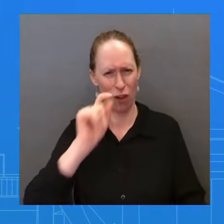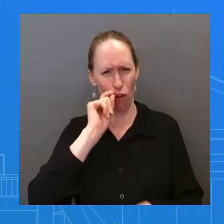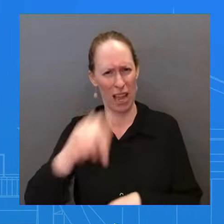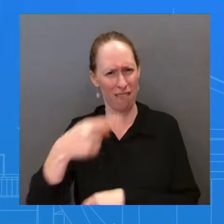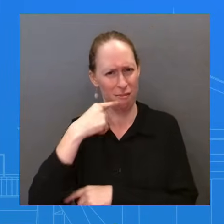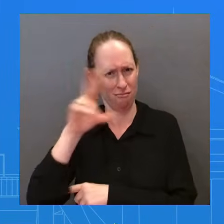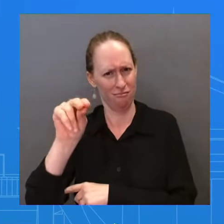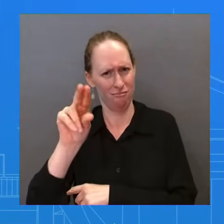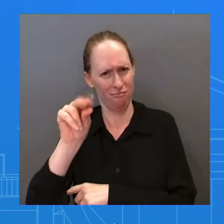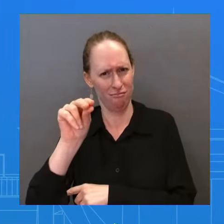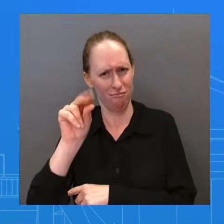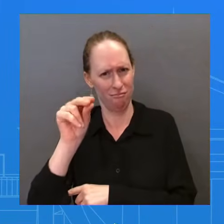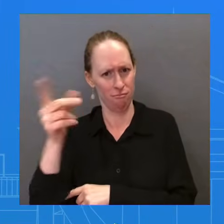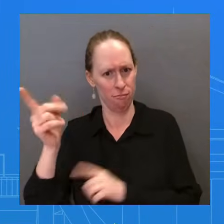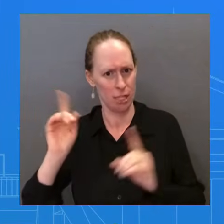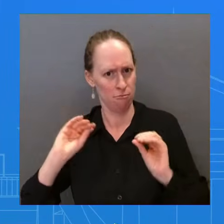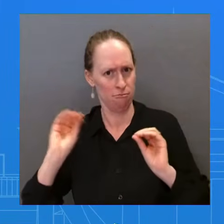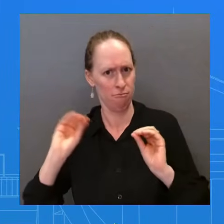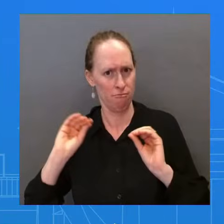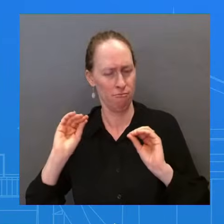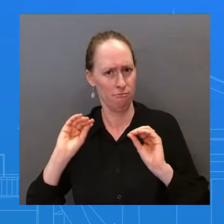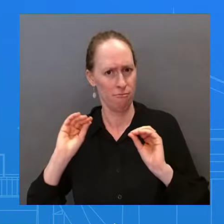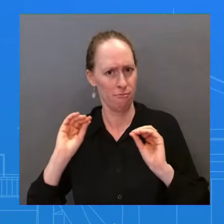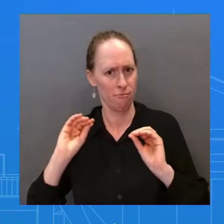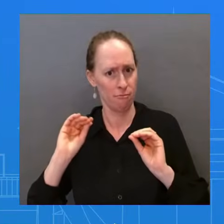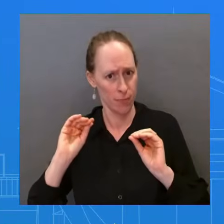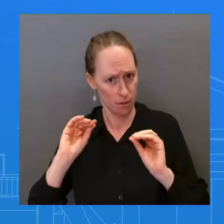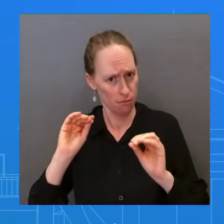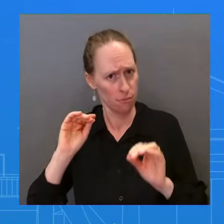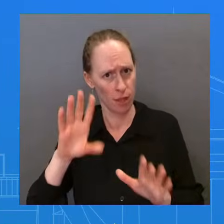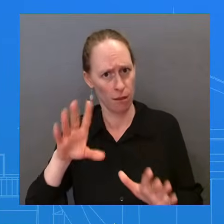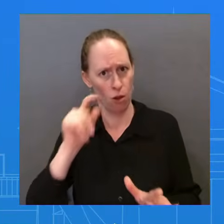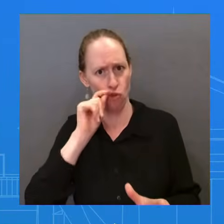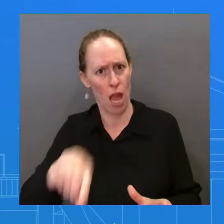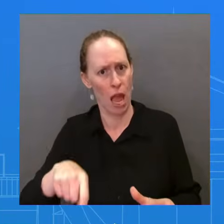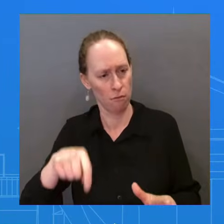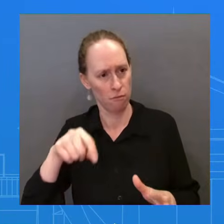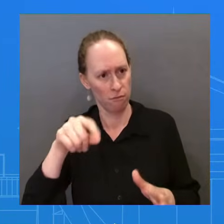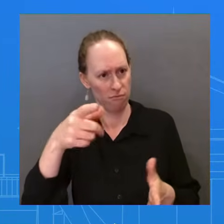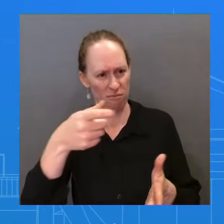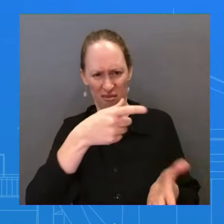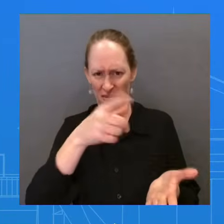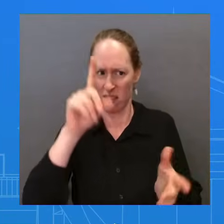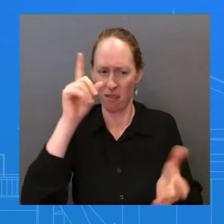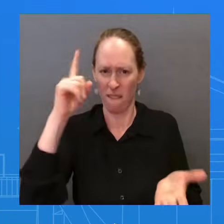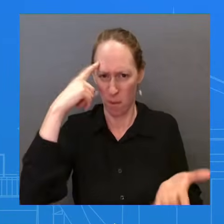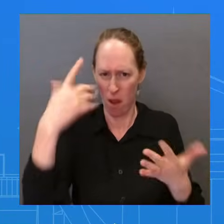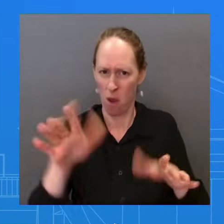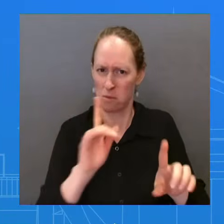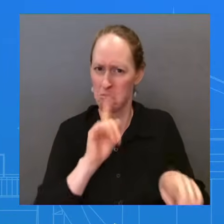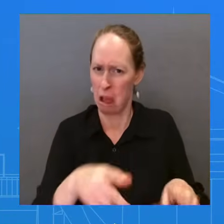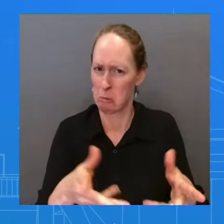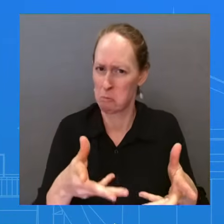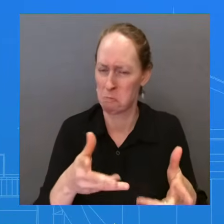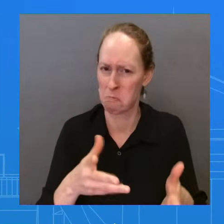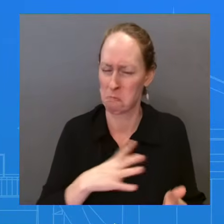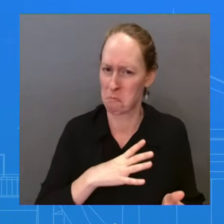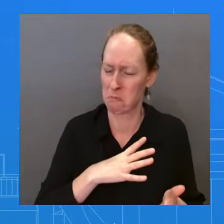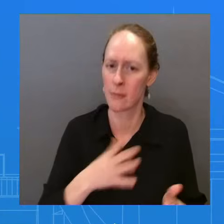Mr. Kirby: So, we'd refer you to the Ukrainian government to speak to that. We don't have any specific information that tells us who was responsible,